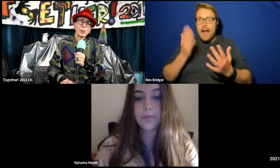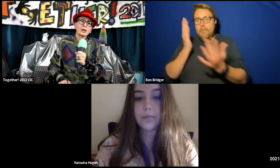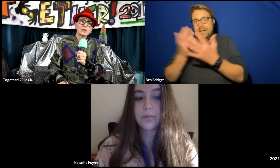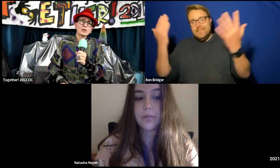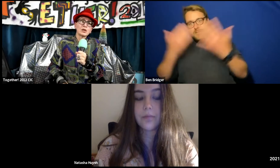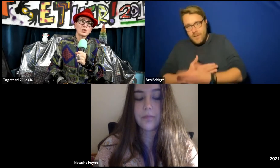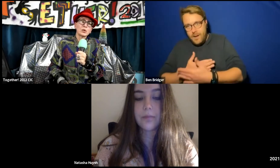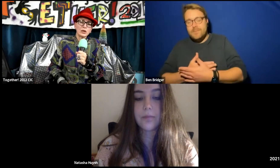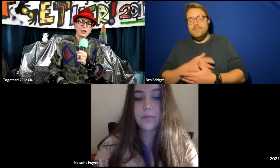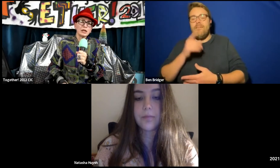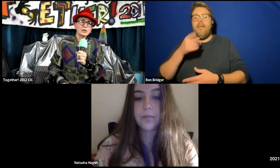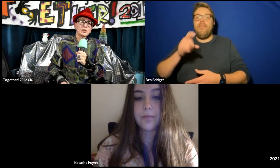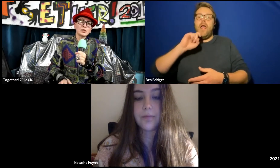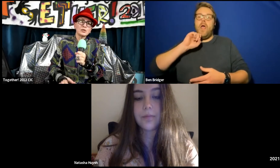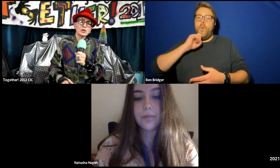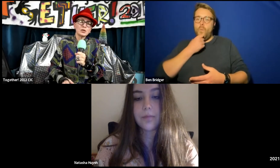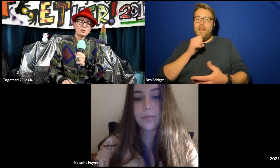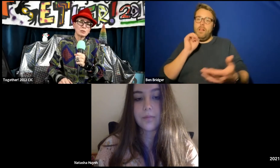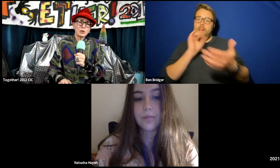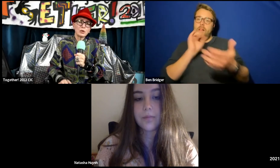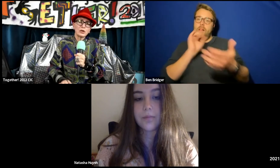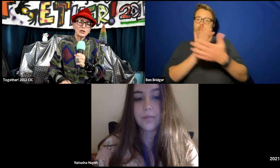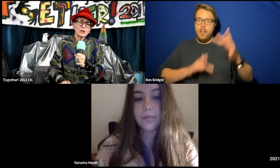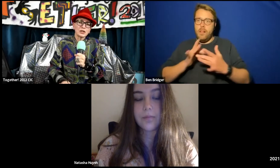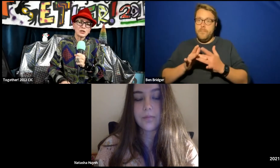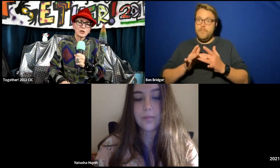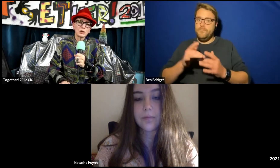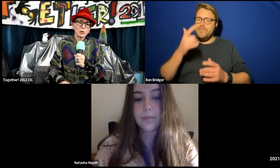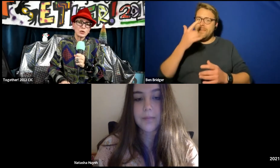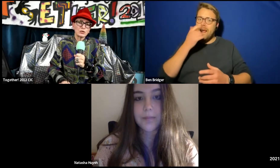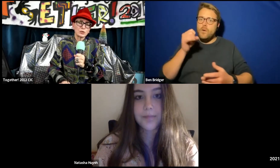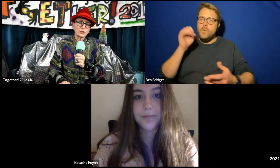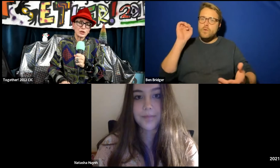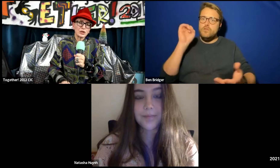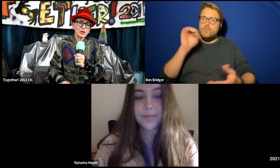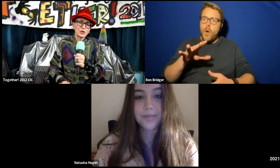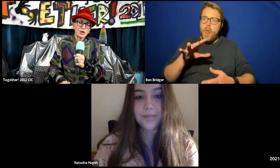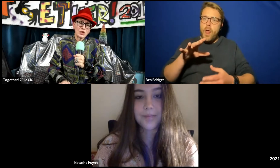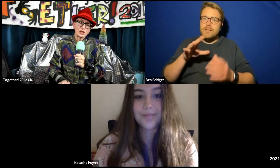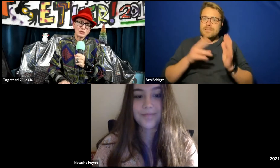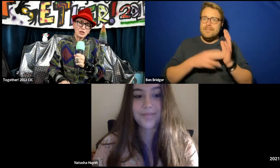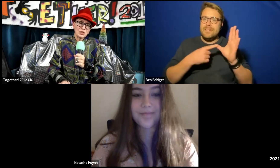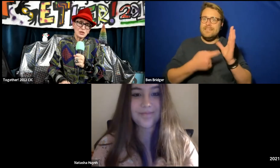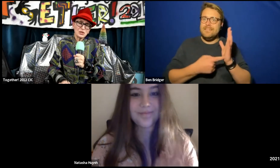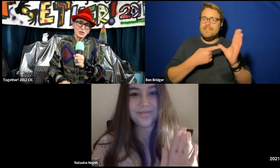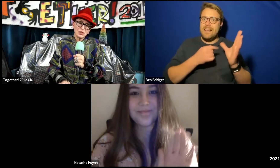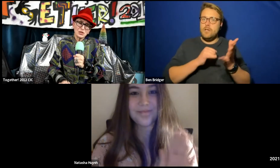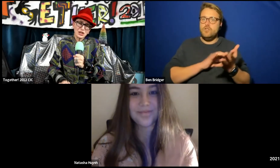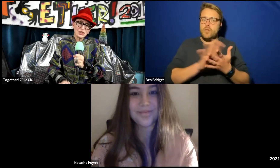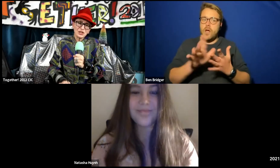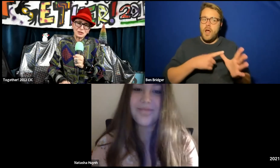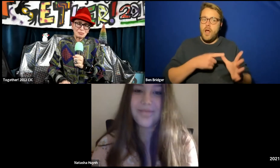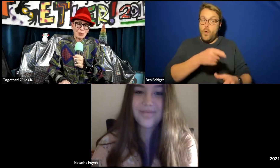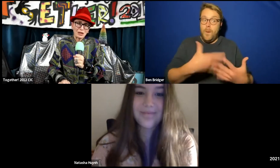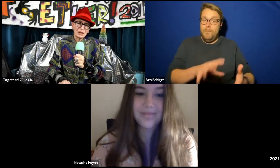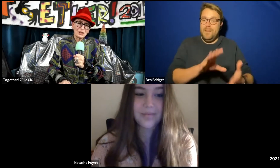So, let's just, if you can spotlight Natasha, wonderful, thank you. Greetings Natasha.